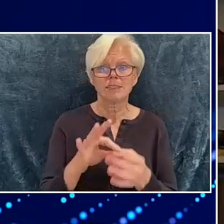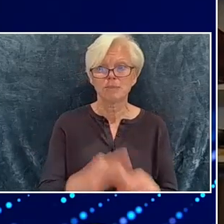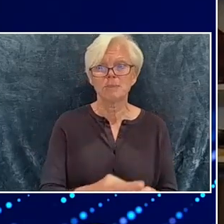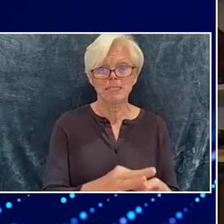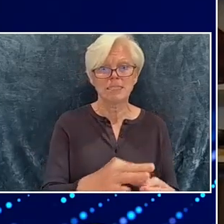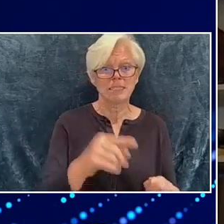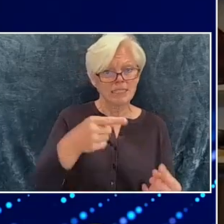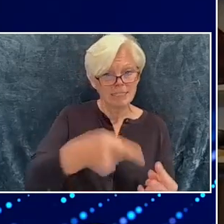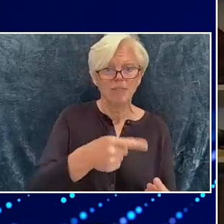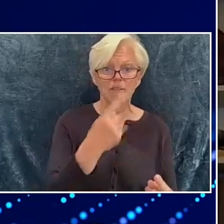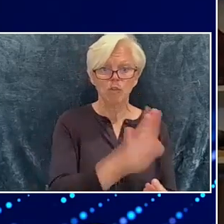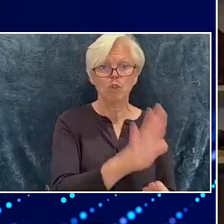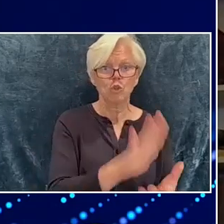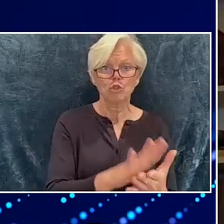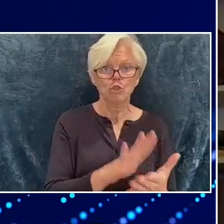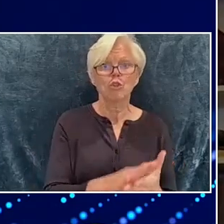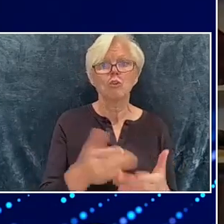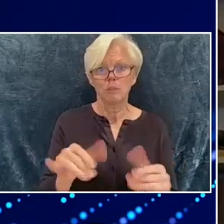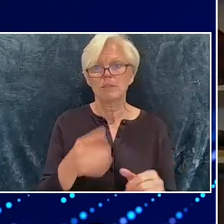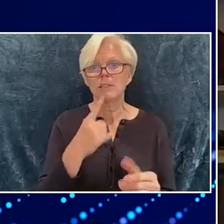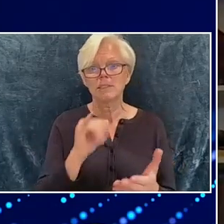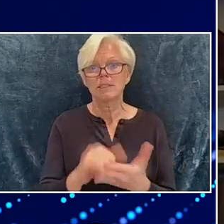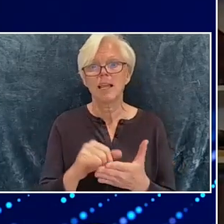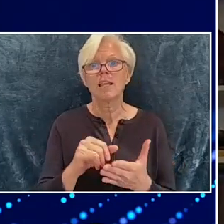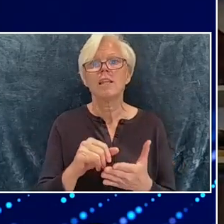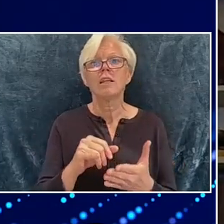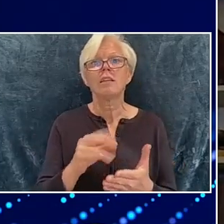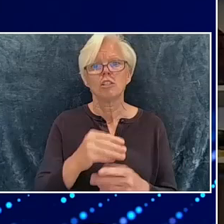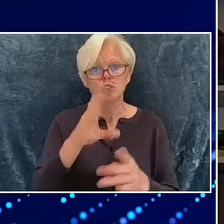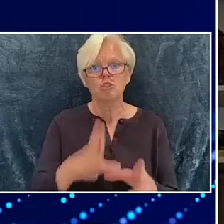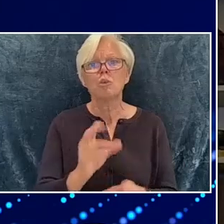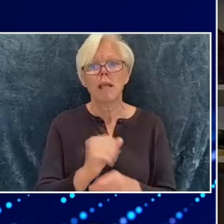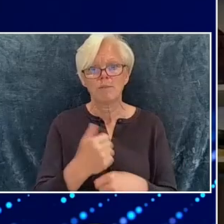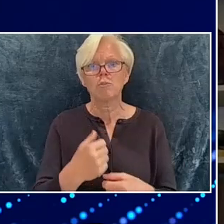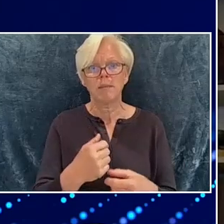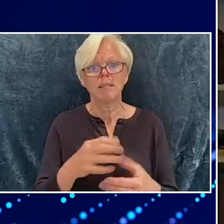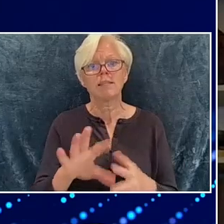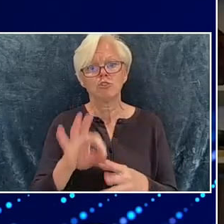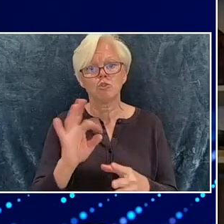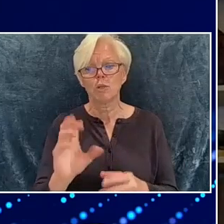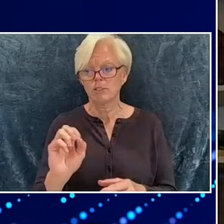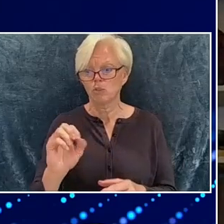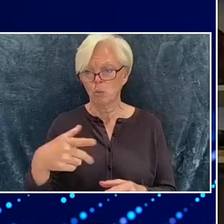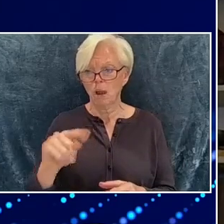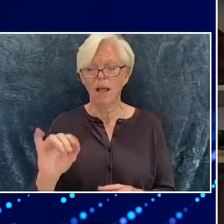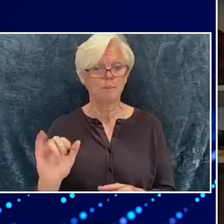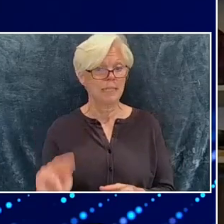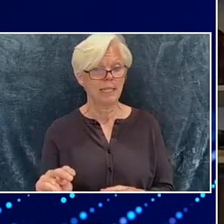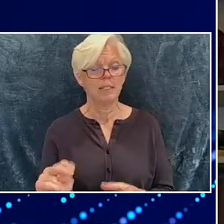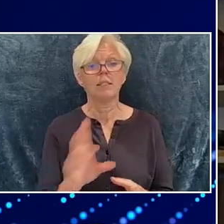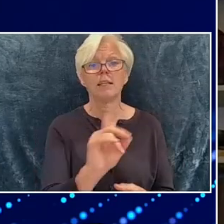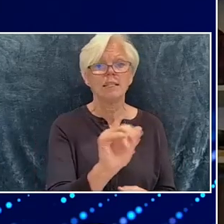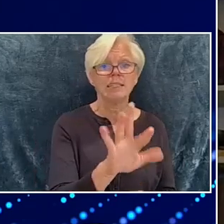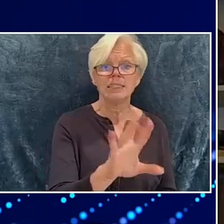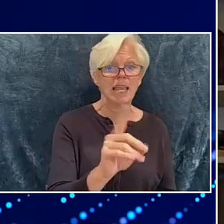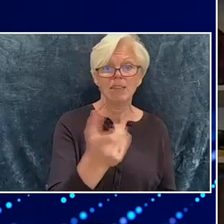that the student would have to make the choice to opt into that. But David, do you want to make a comment here?